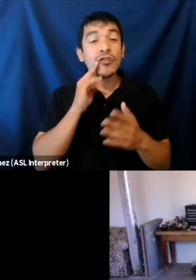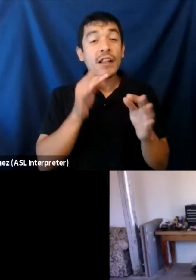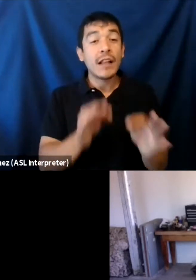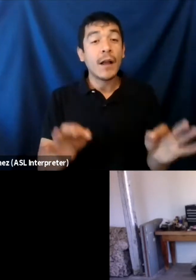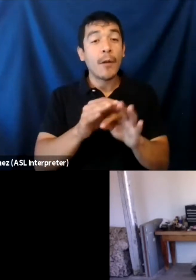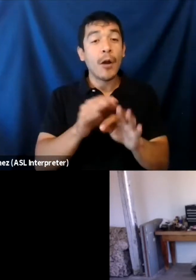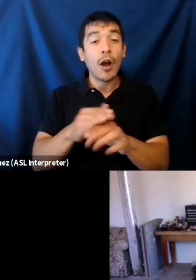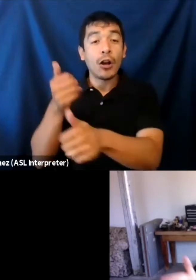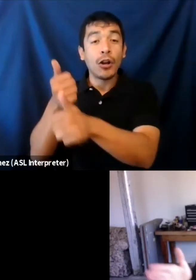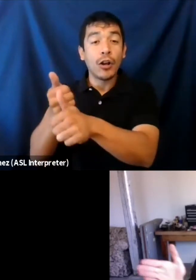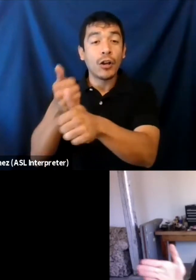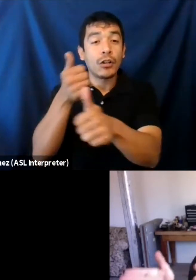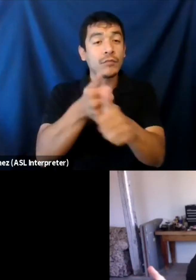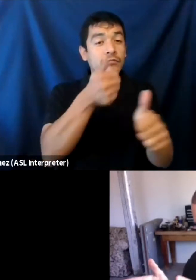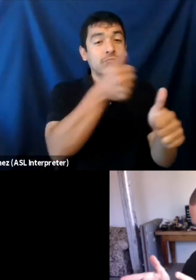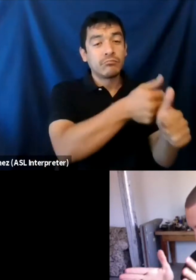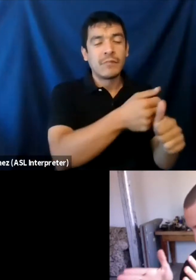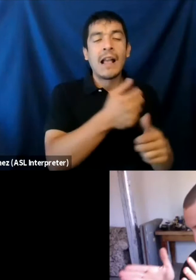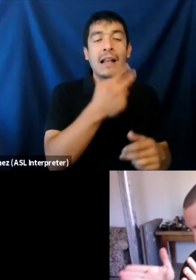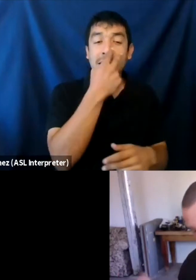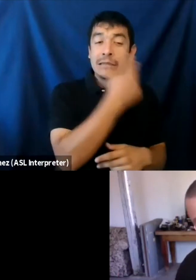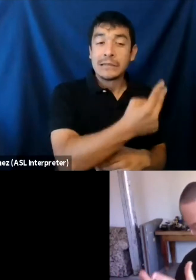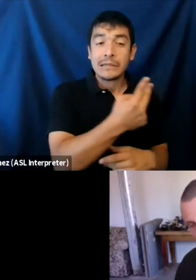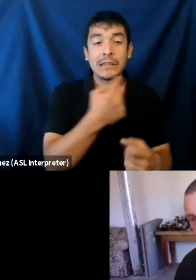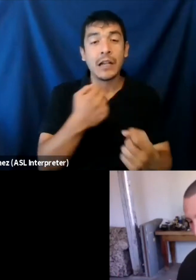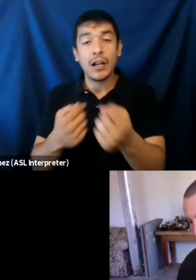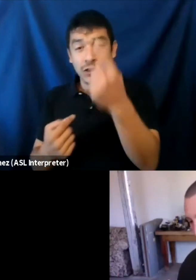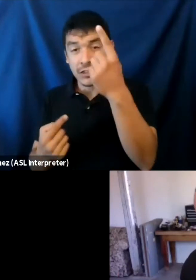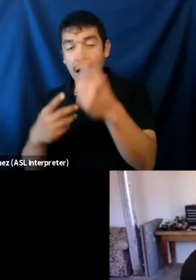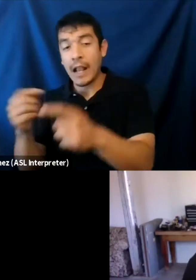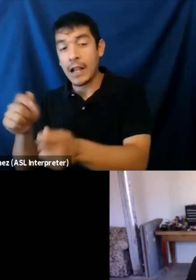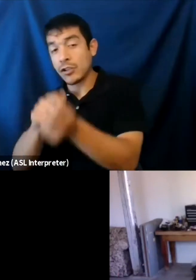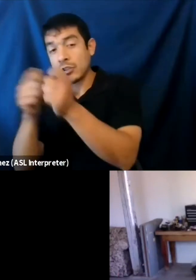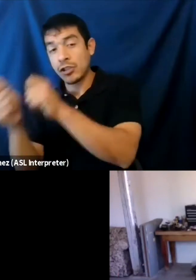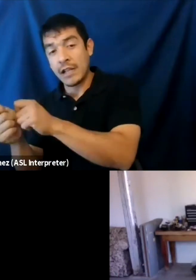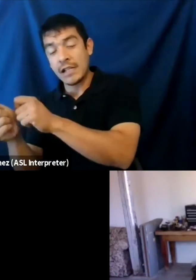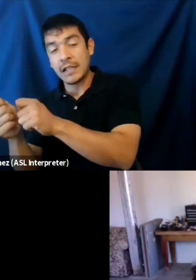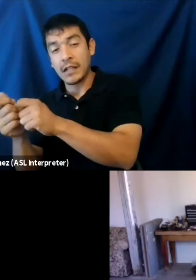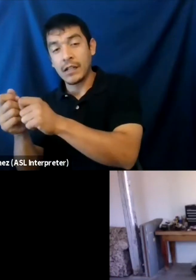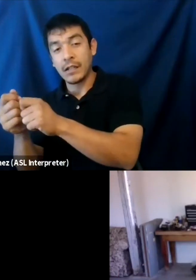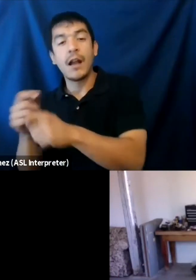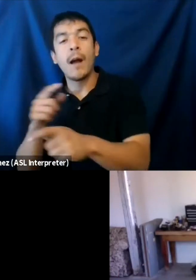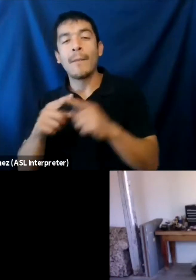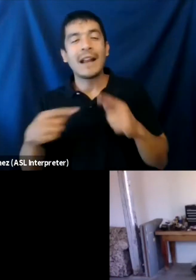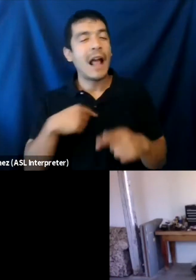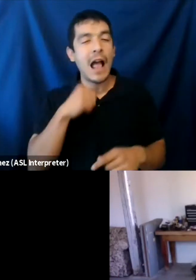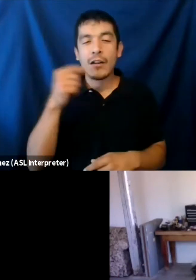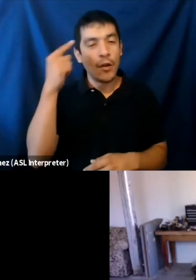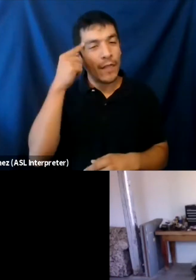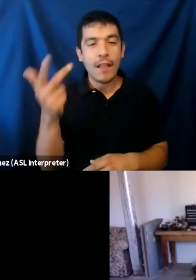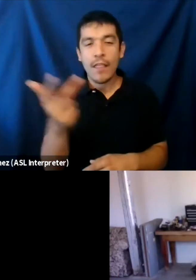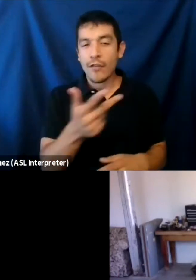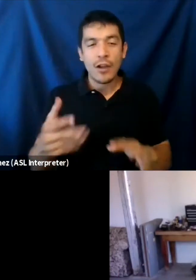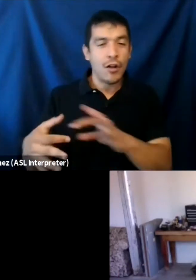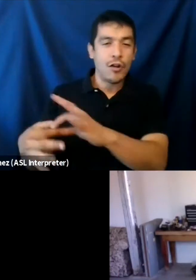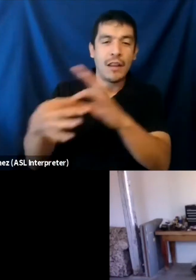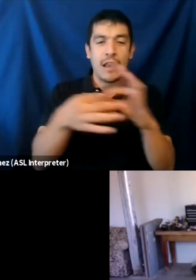seeing, understanding and changing/to action. But I don't think that they're related in the way that we want them to.